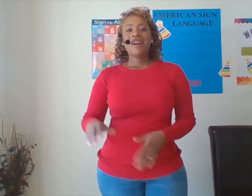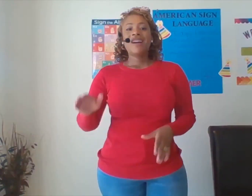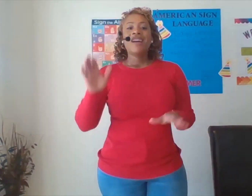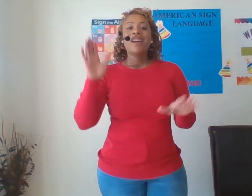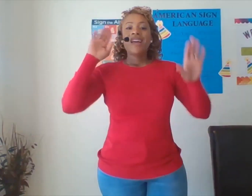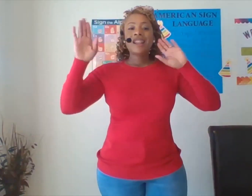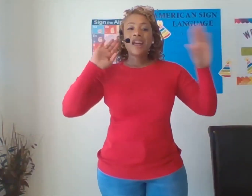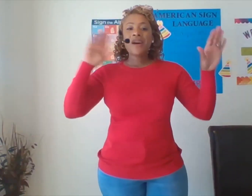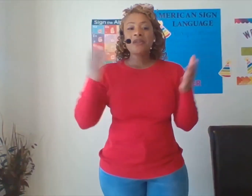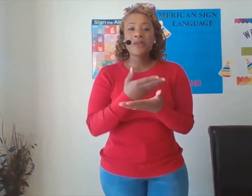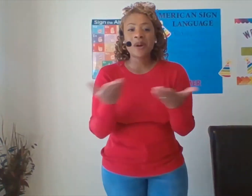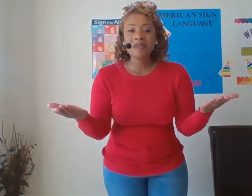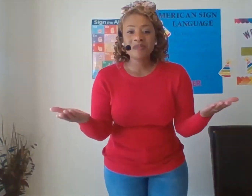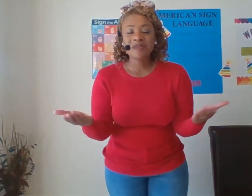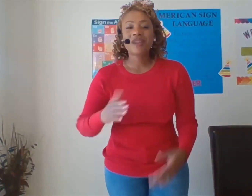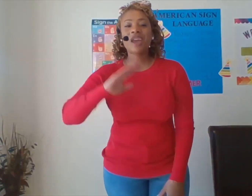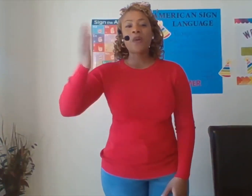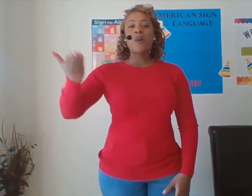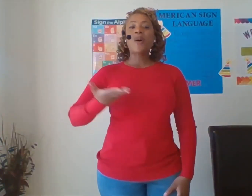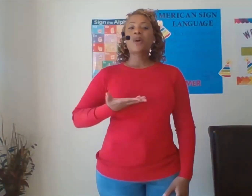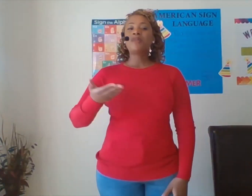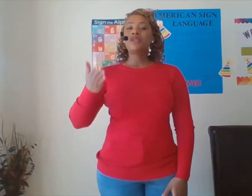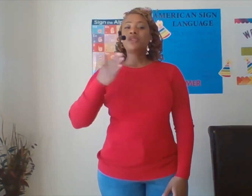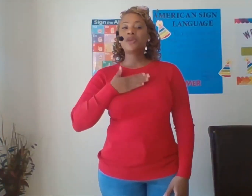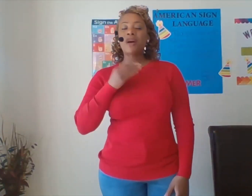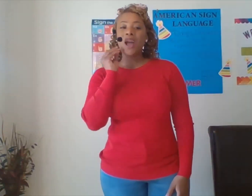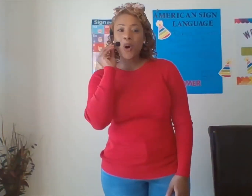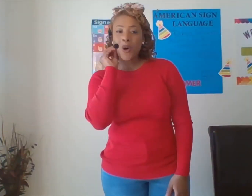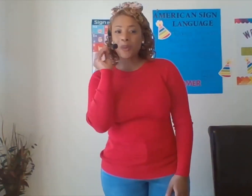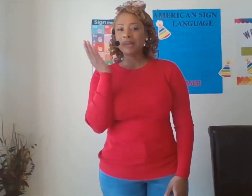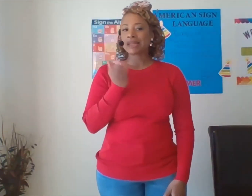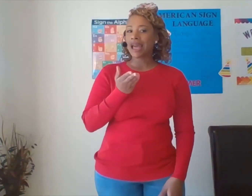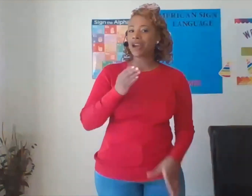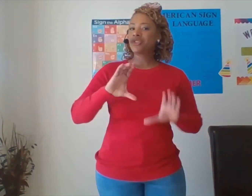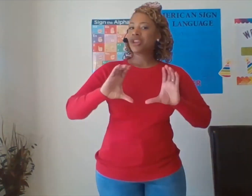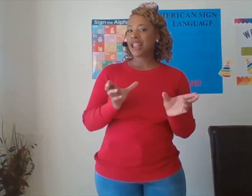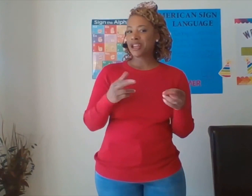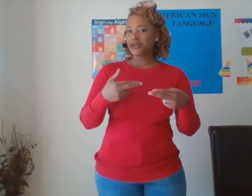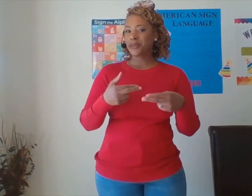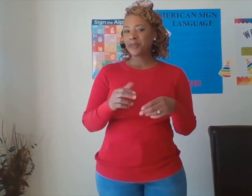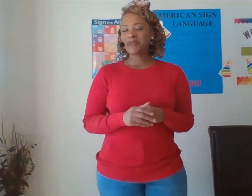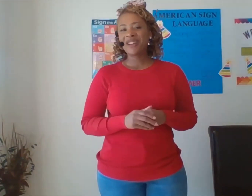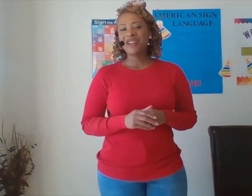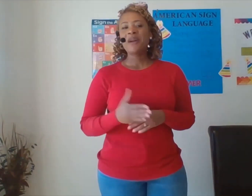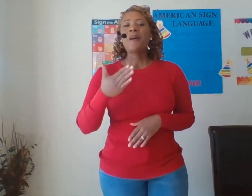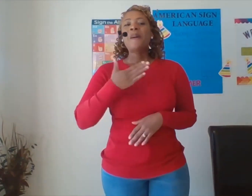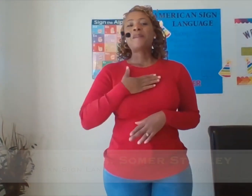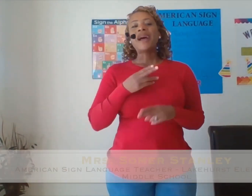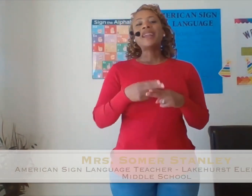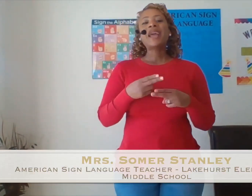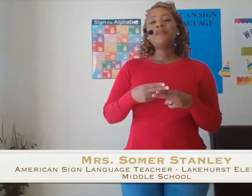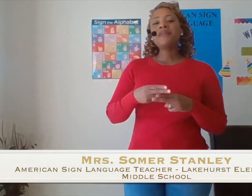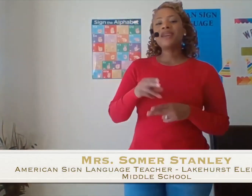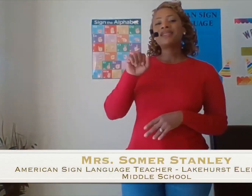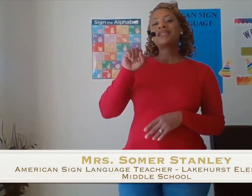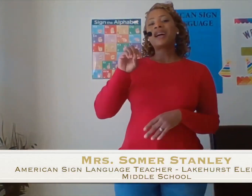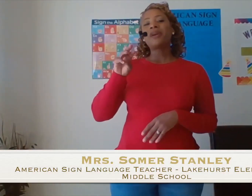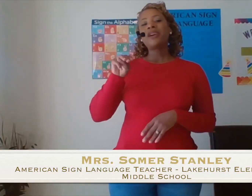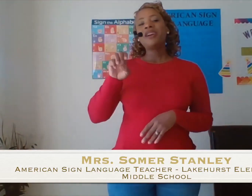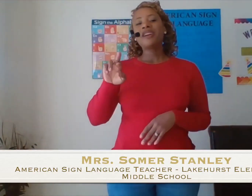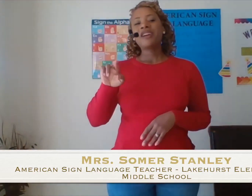Hello everyone and welcome to my home slash classroom my name is summer